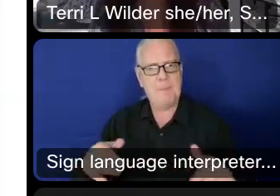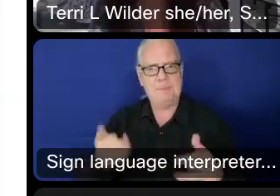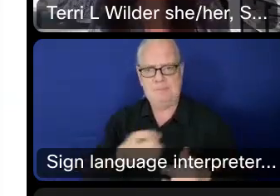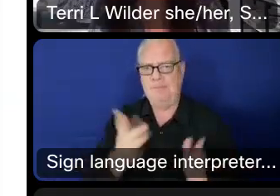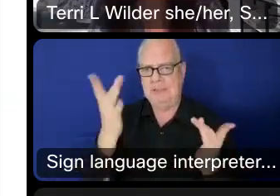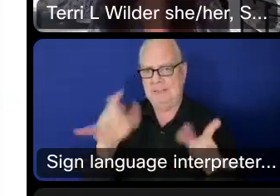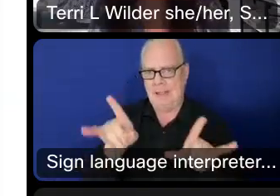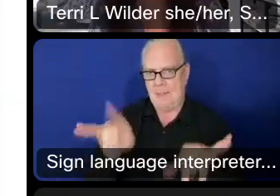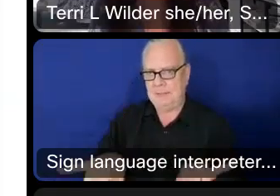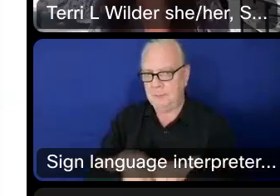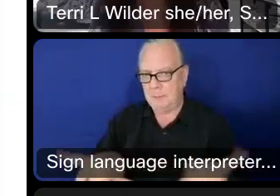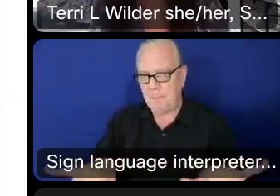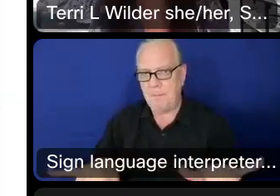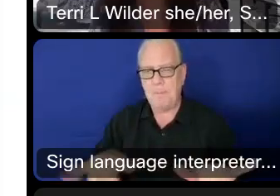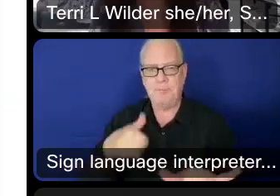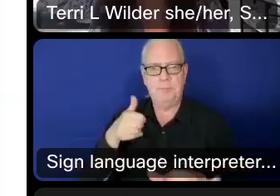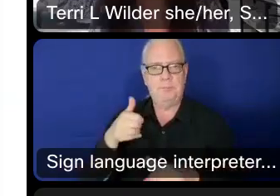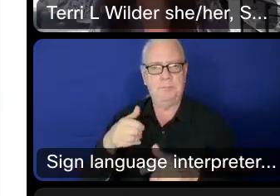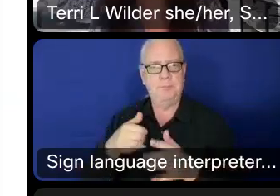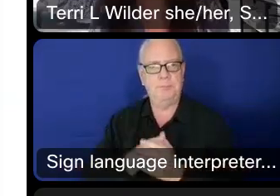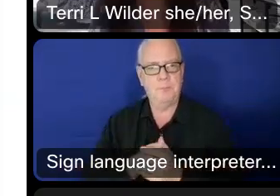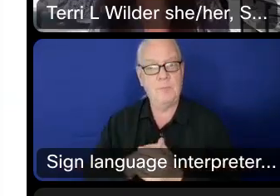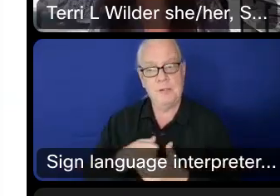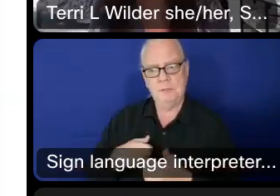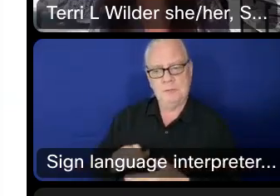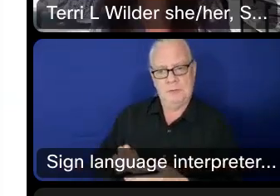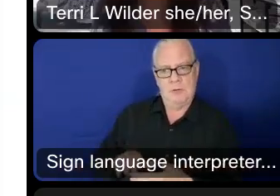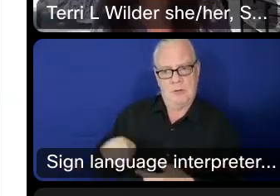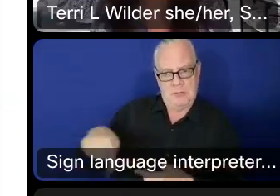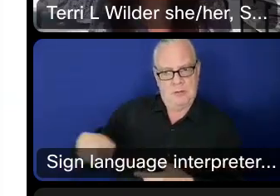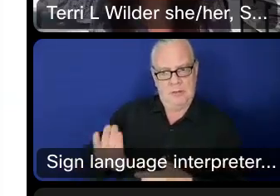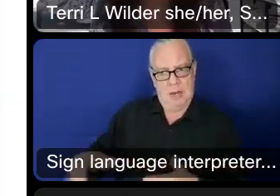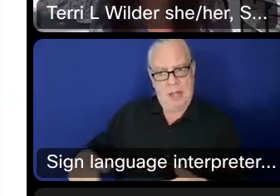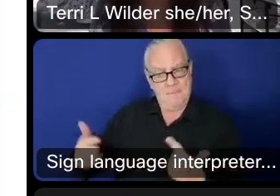They have you know lived their lives and had some challenges